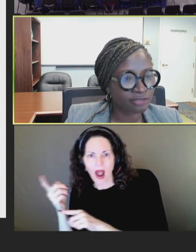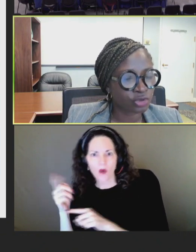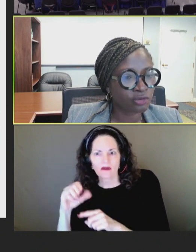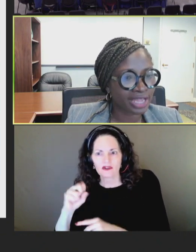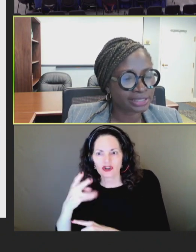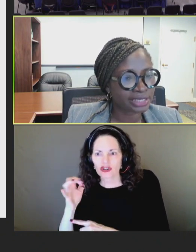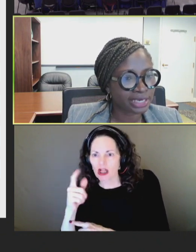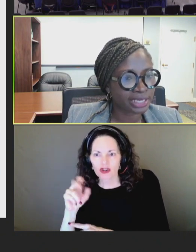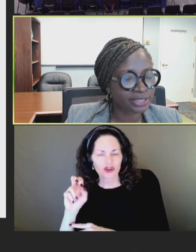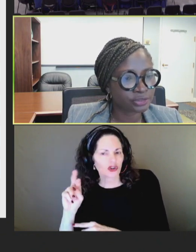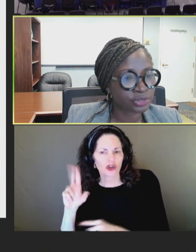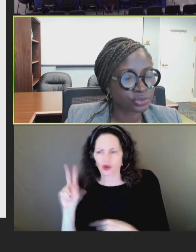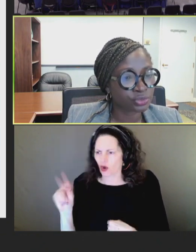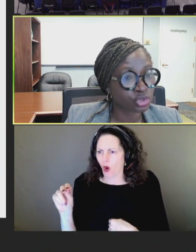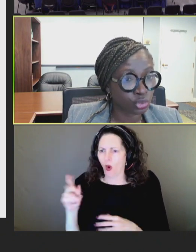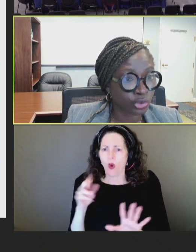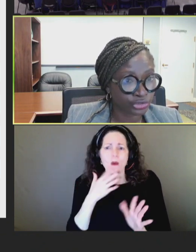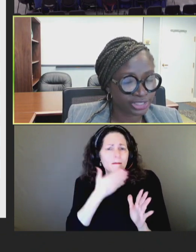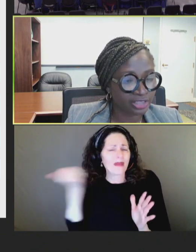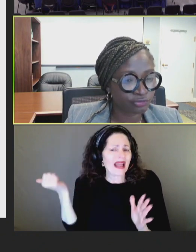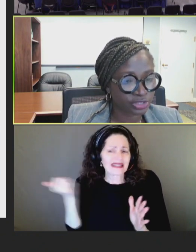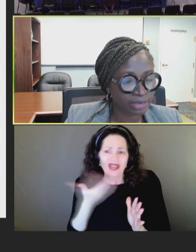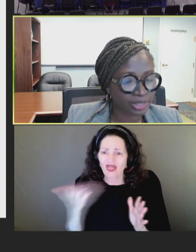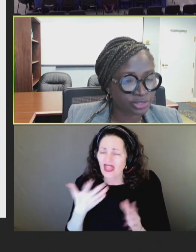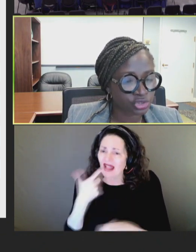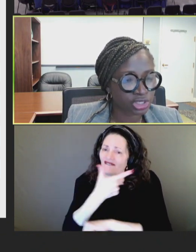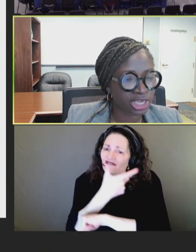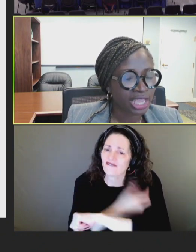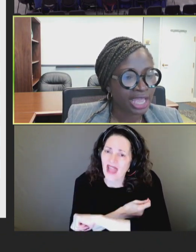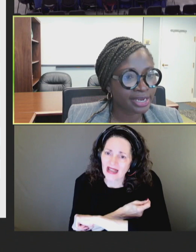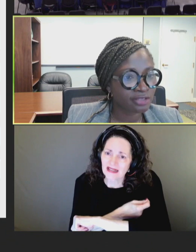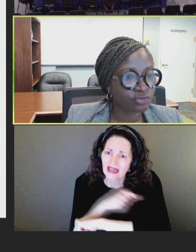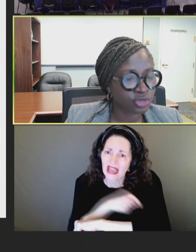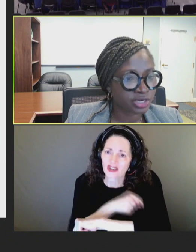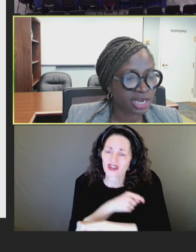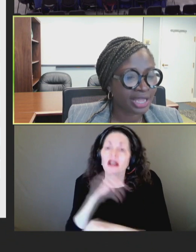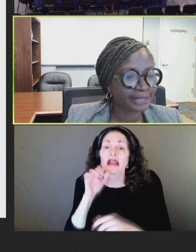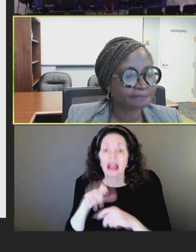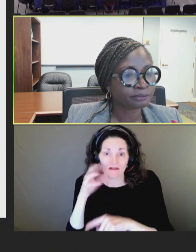If you are vaccinated against measles, you are safe, was our messaging. And if you are not,